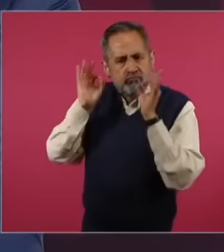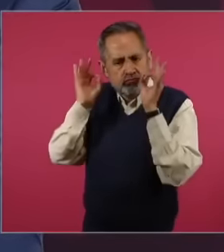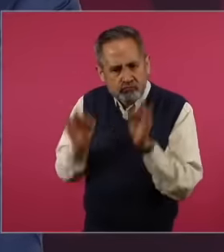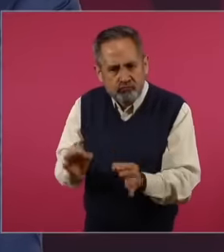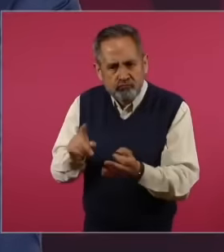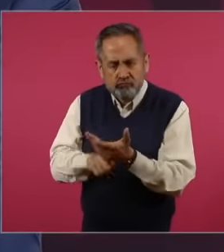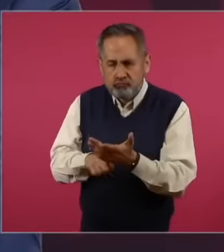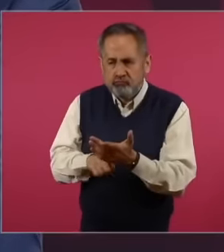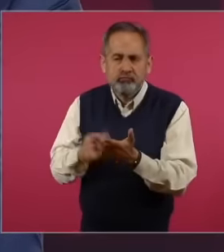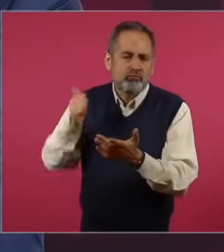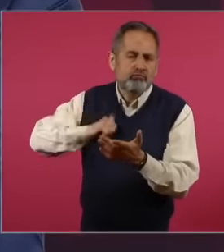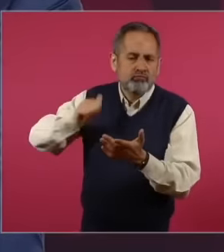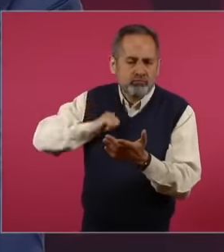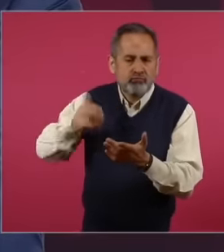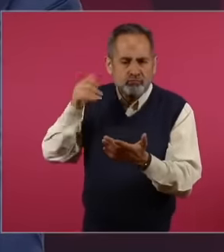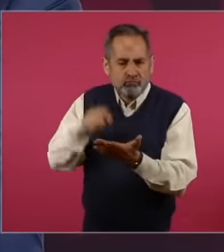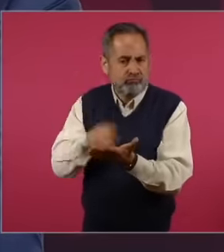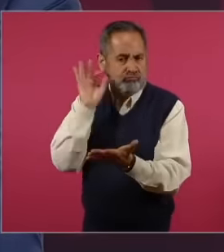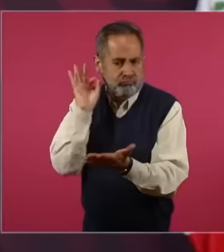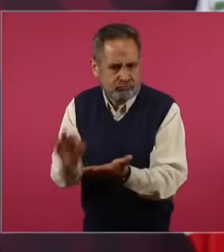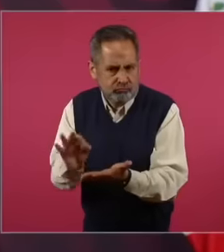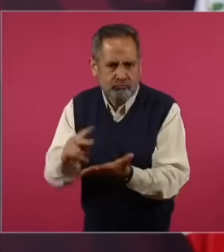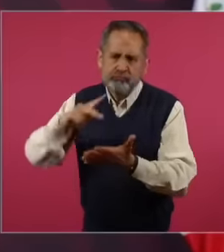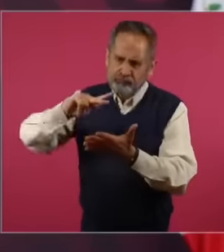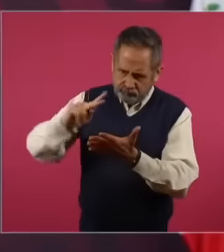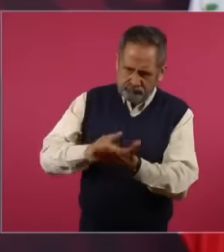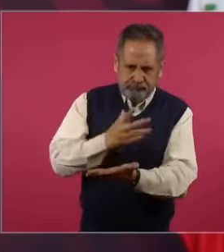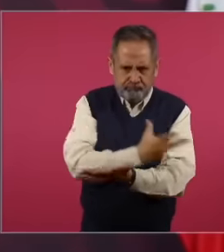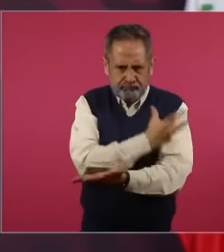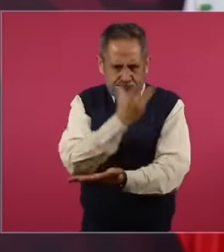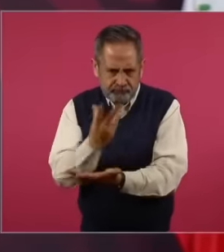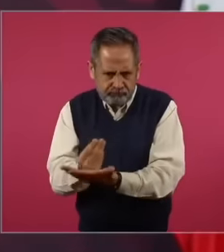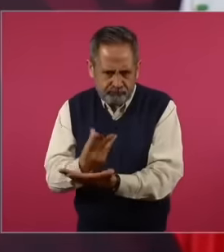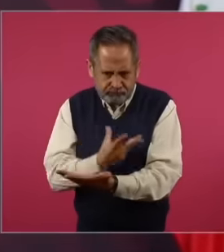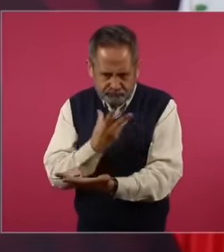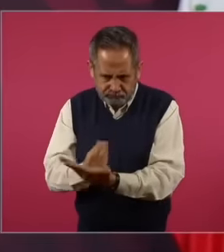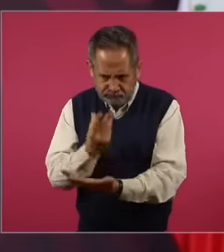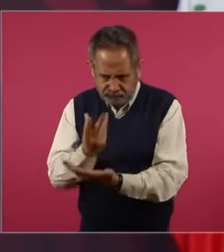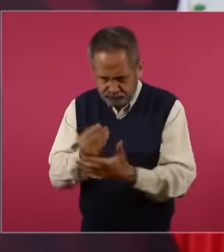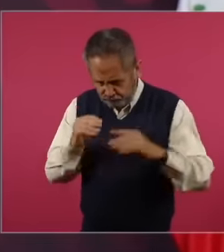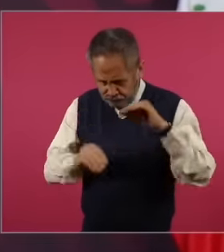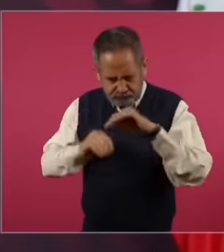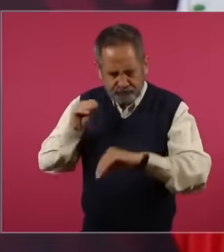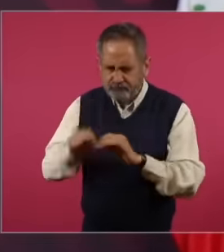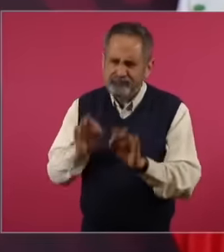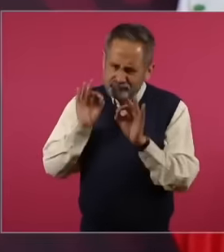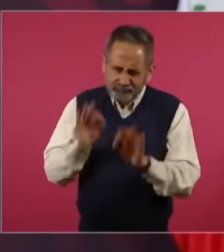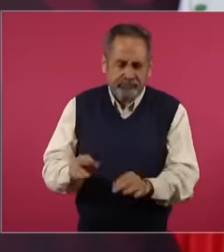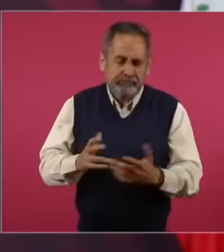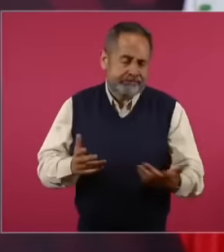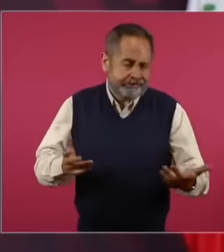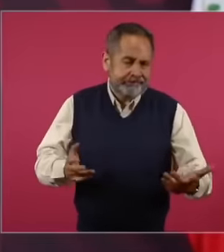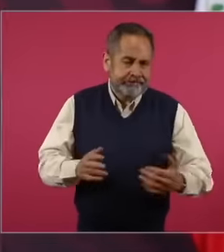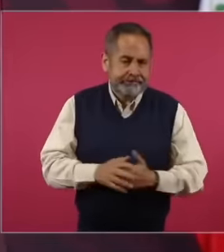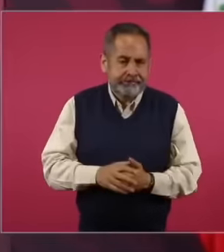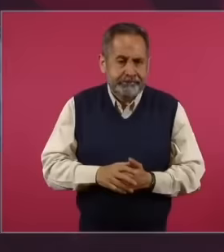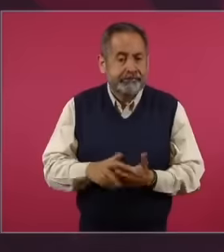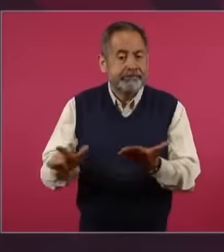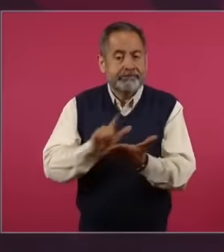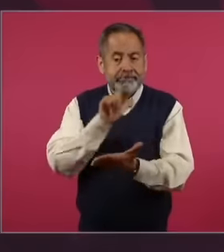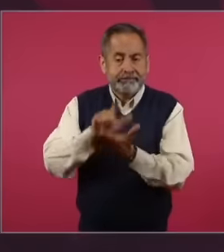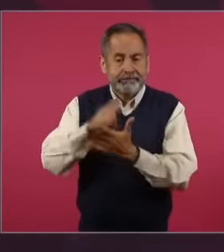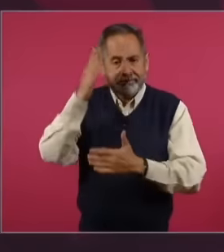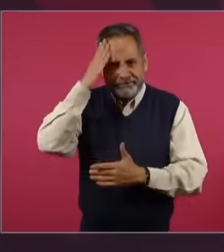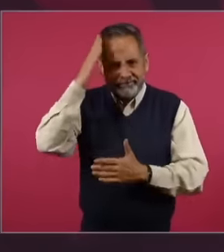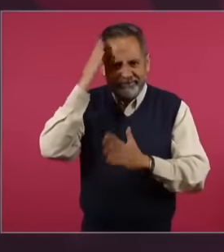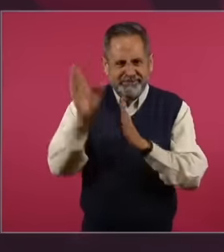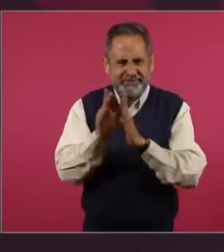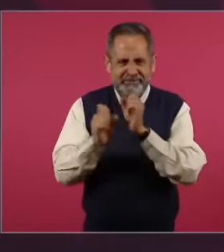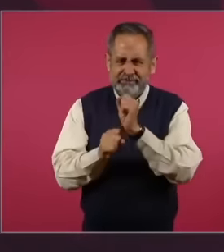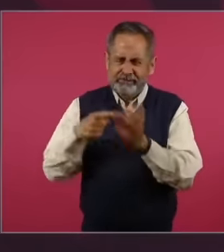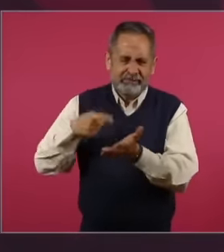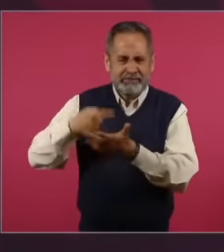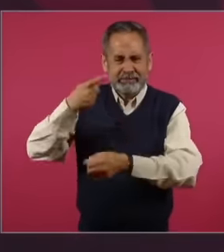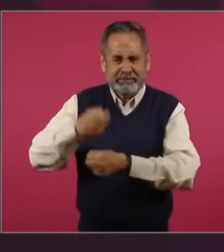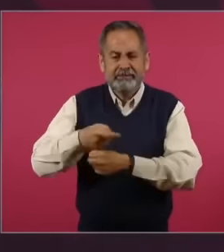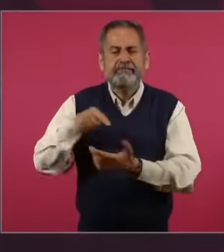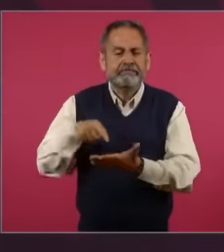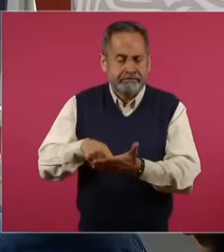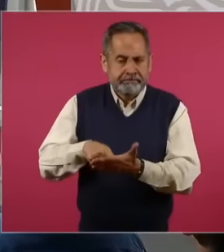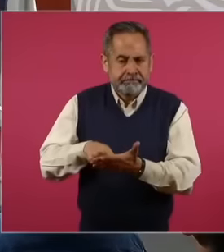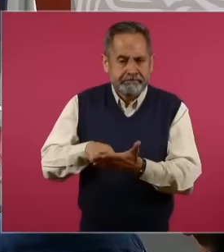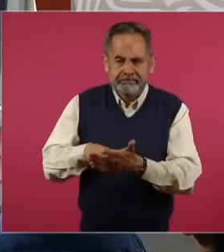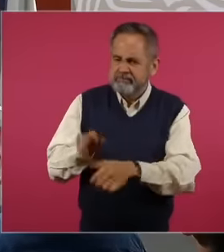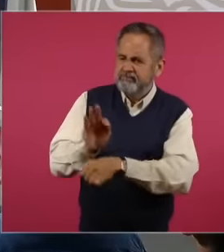origins the law of laws that sought